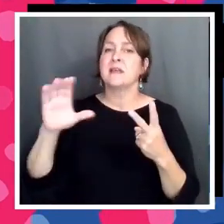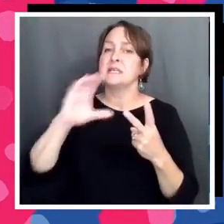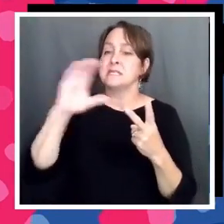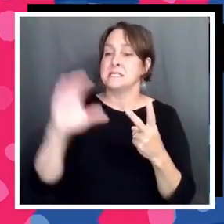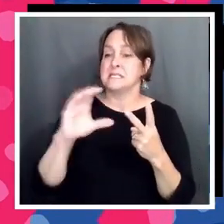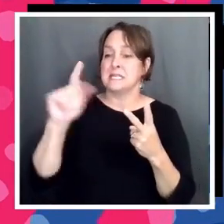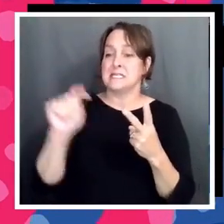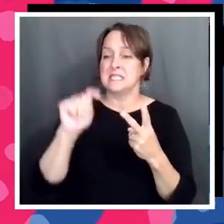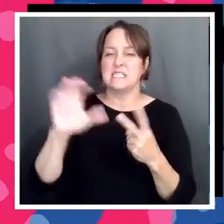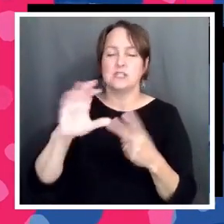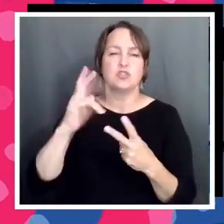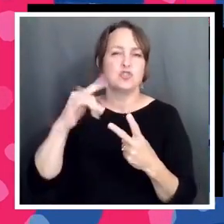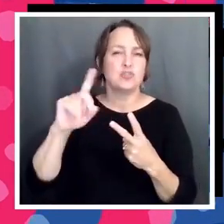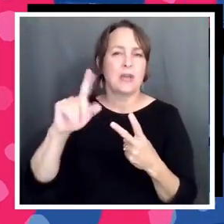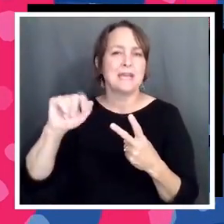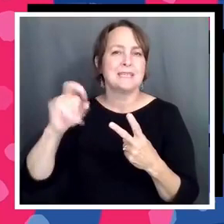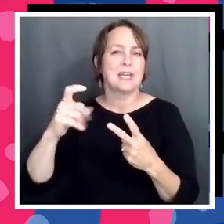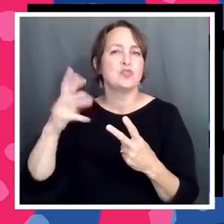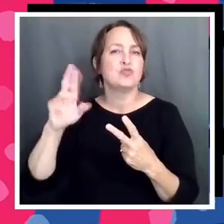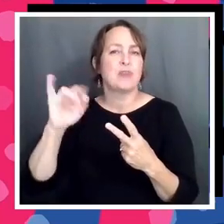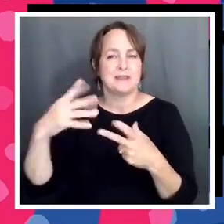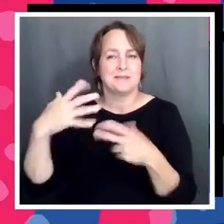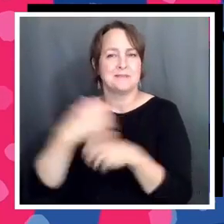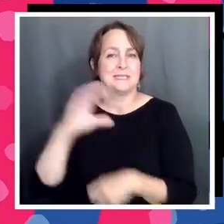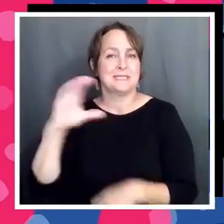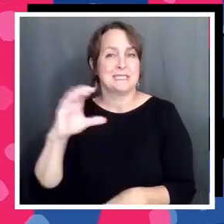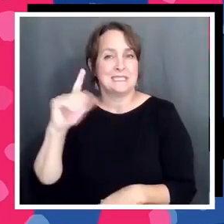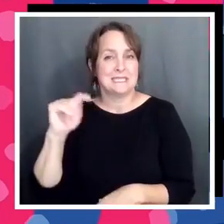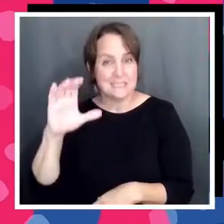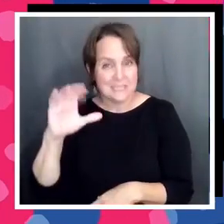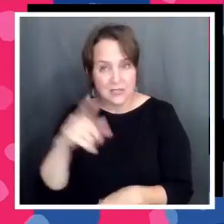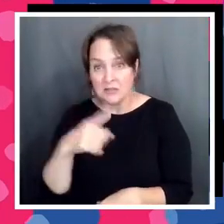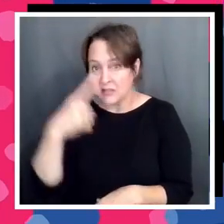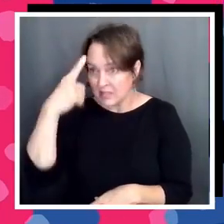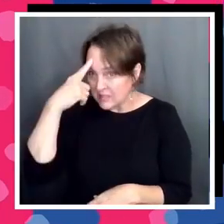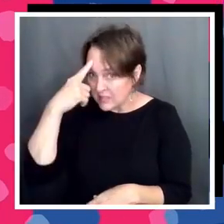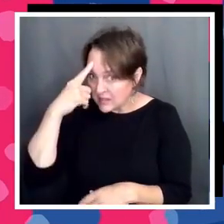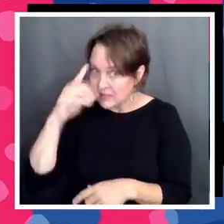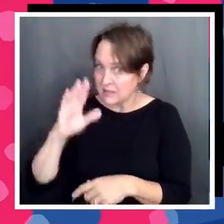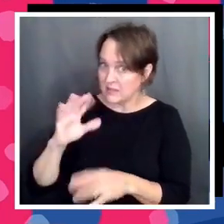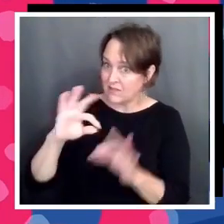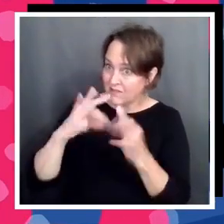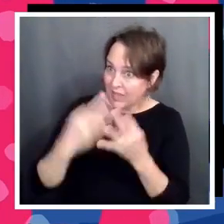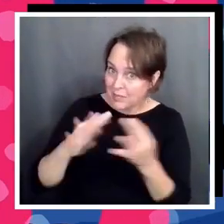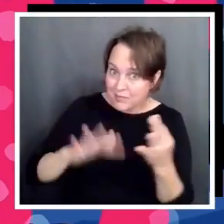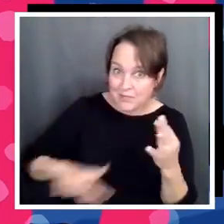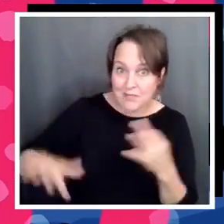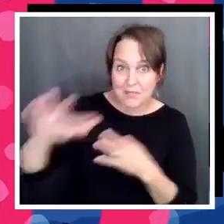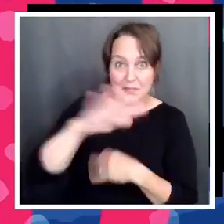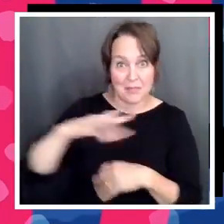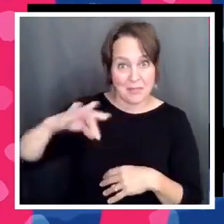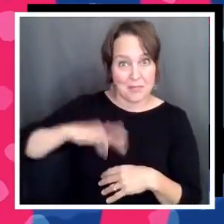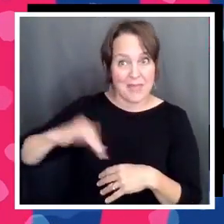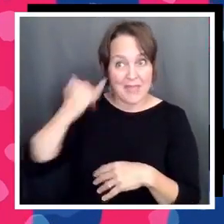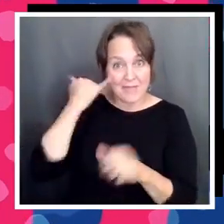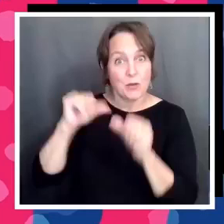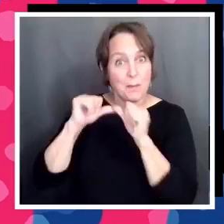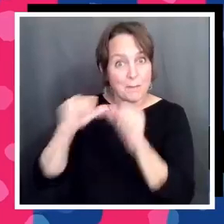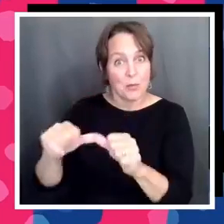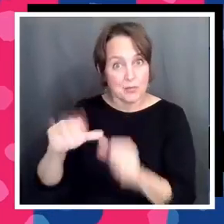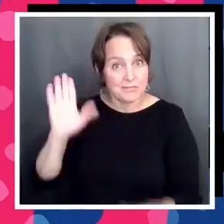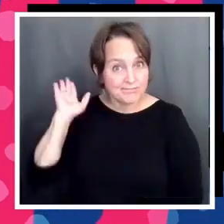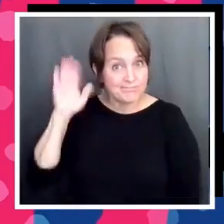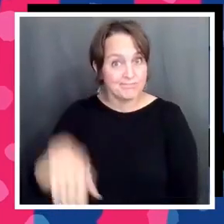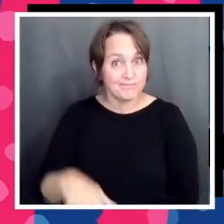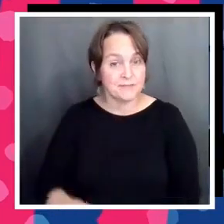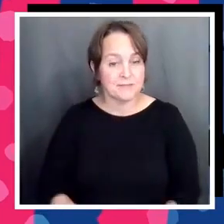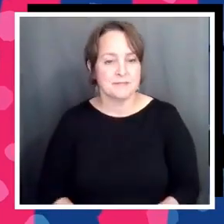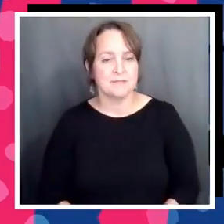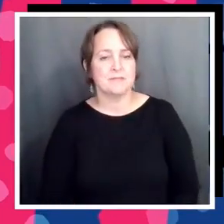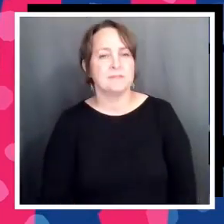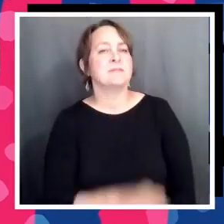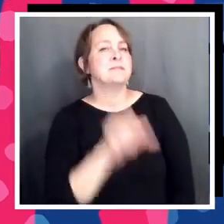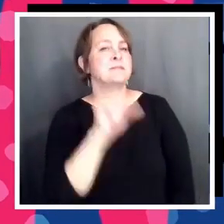YOU'VE PLAYED A ROLE IN MAKING